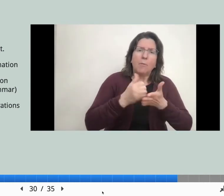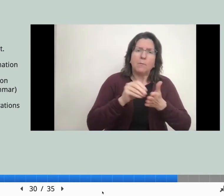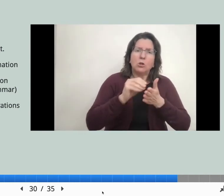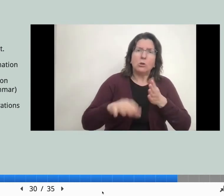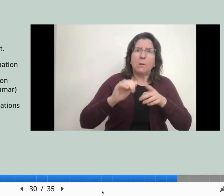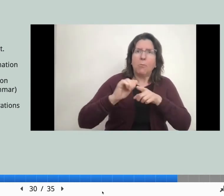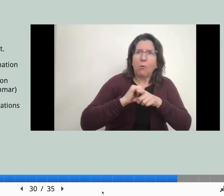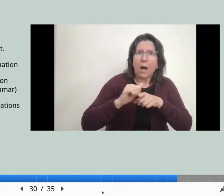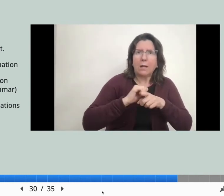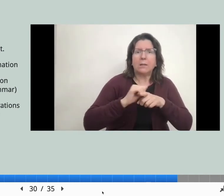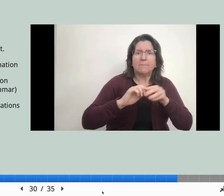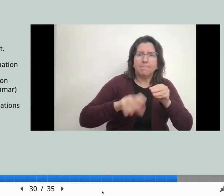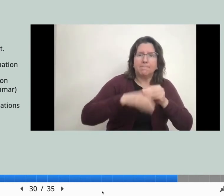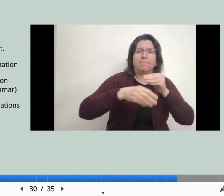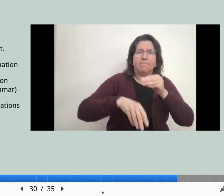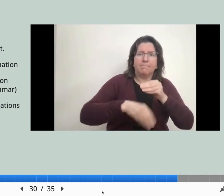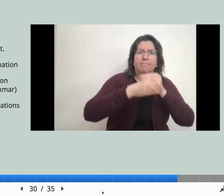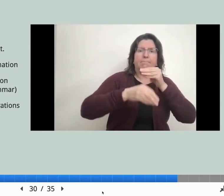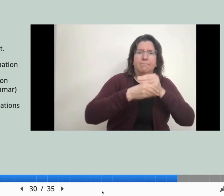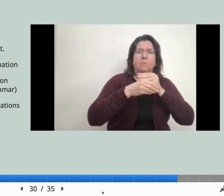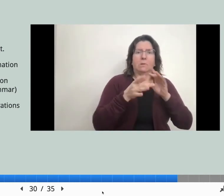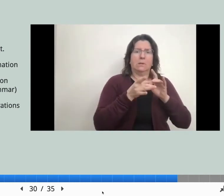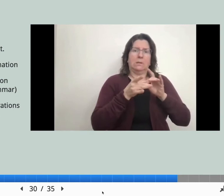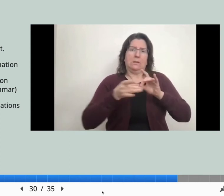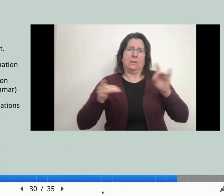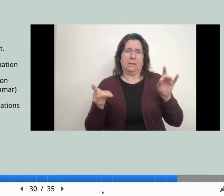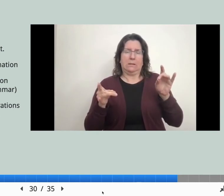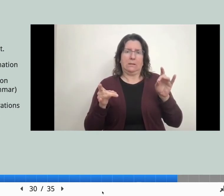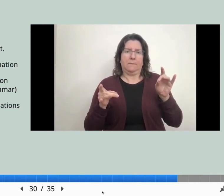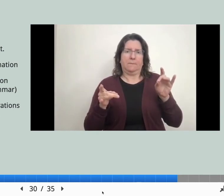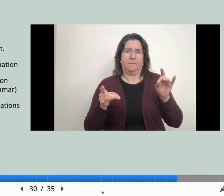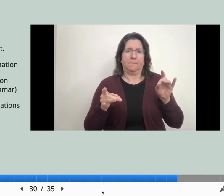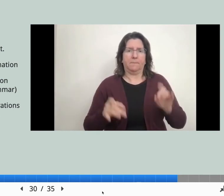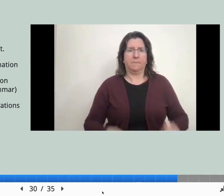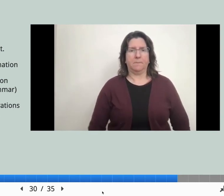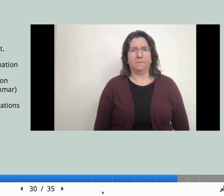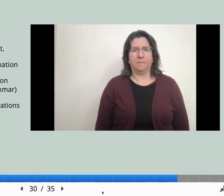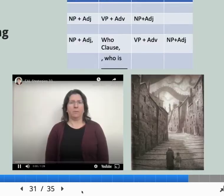Then the students are given exercises writing elaborations.